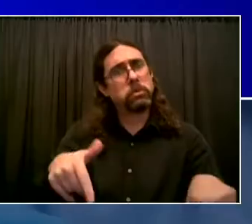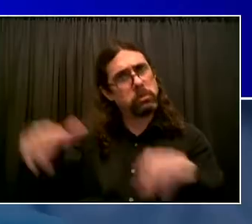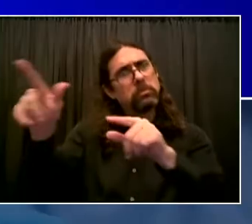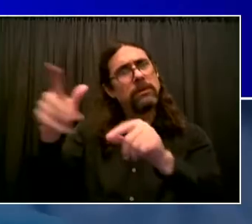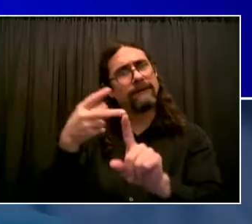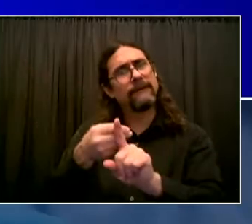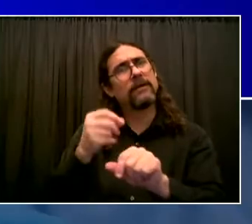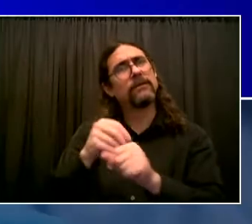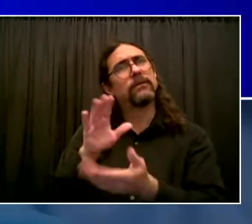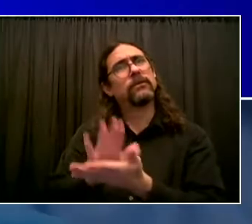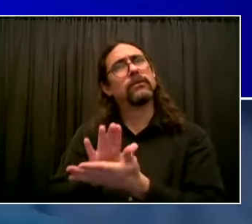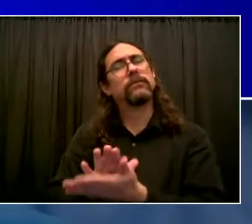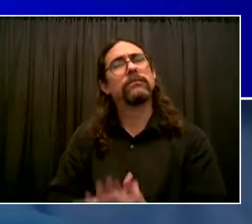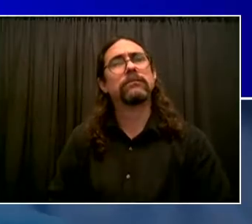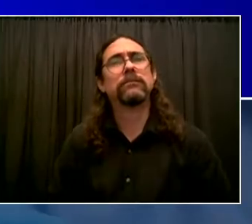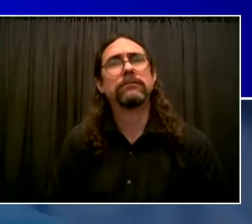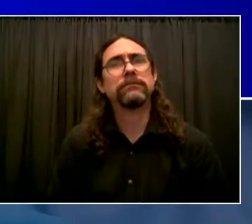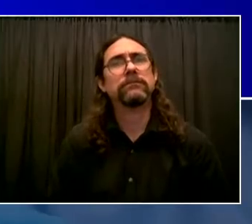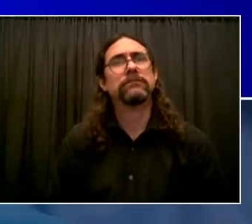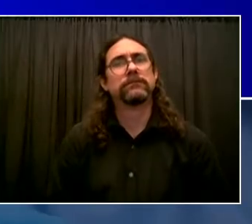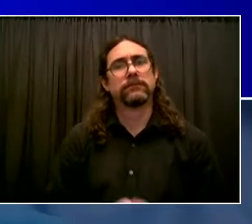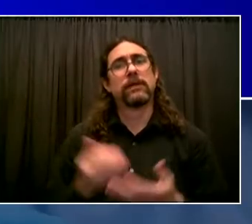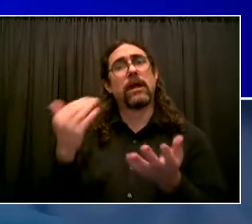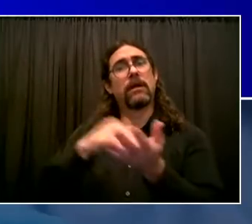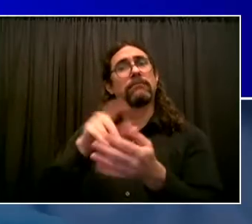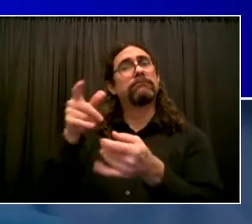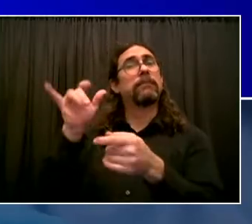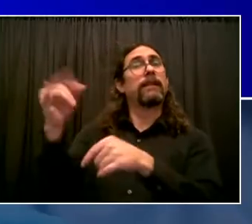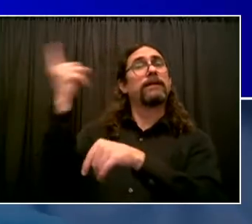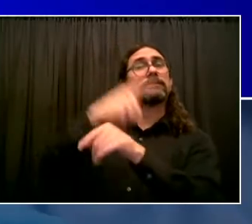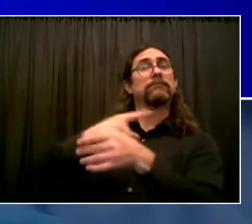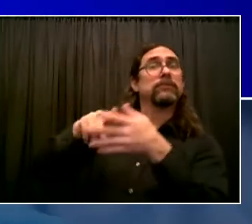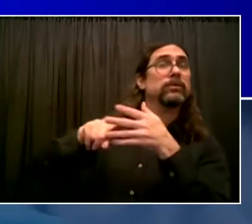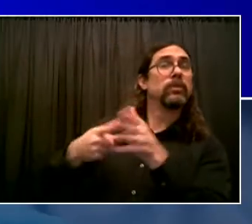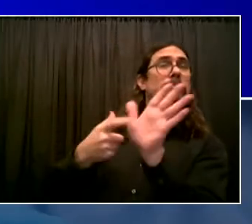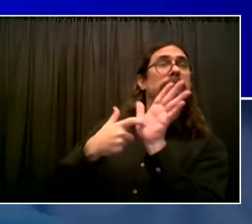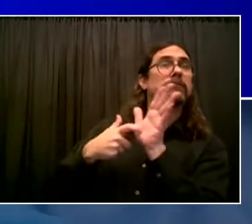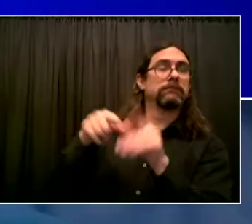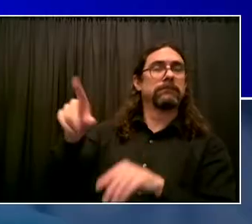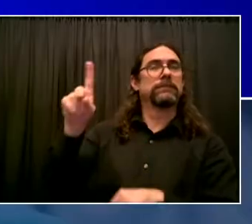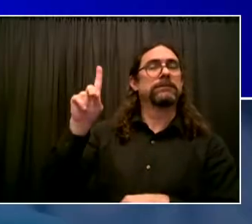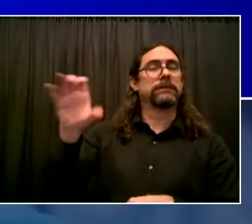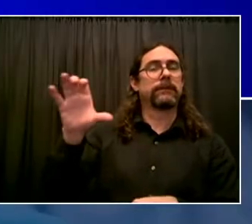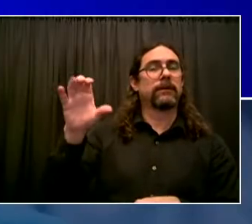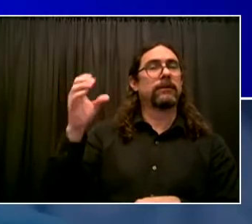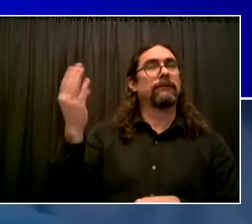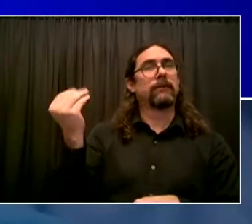KIDS SAFE AND FAMILY SAFE, GET YOUR CHILD VACCINATED. BY THE FIRST DOSE THEY CAN